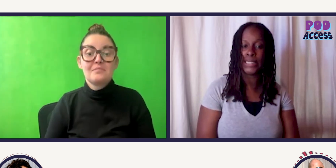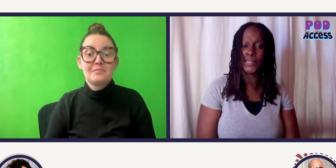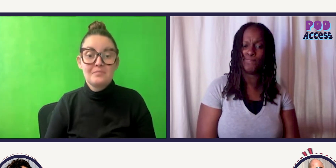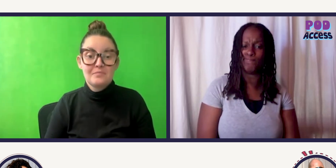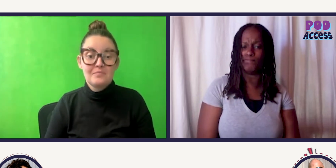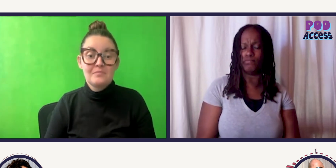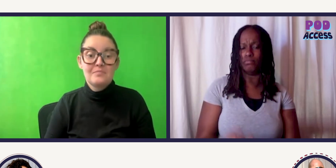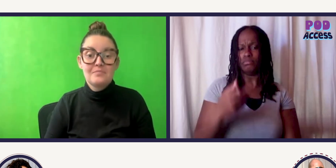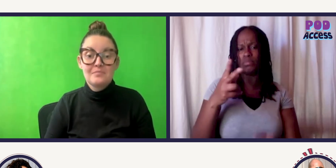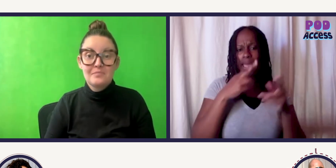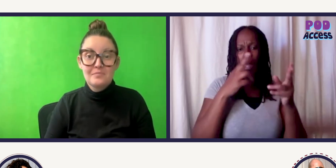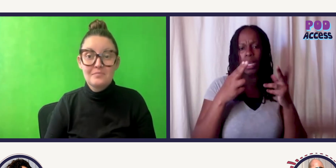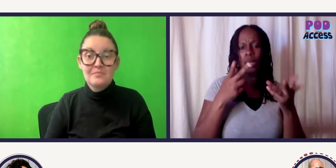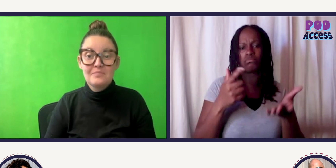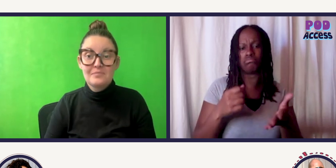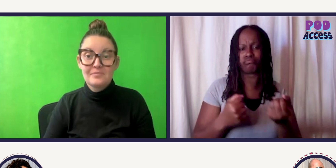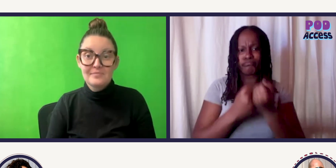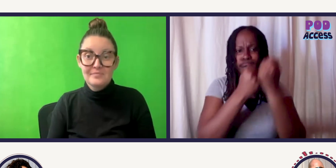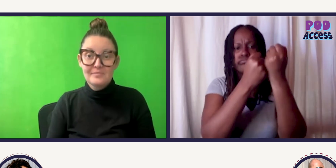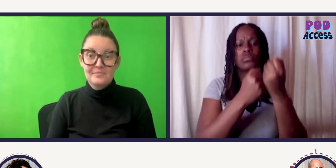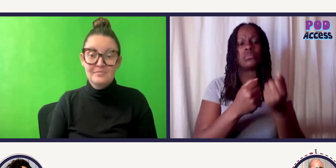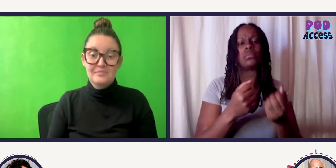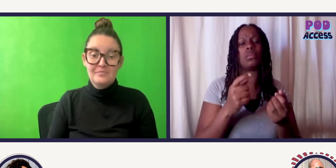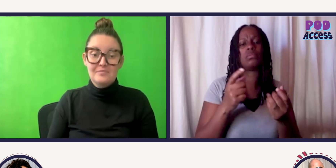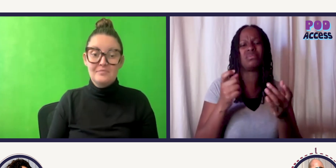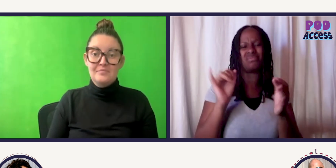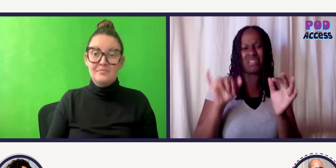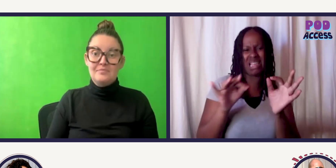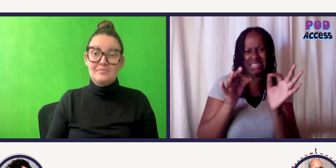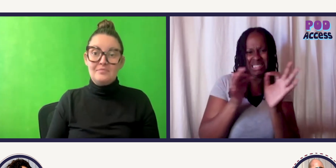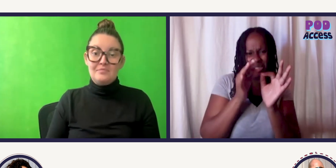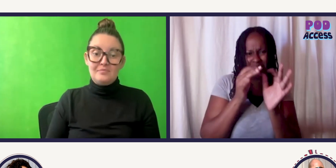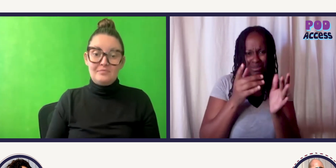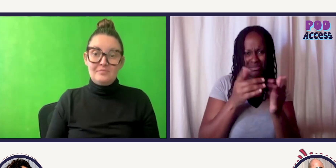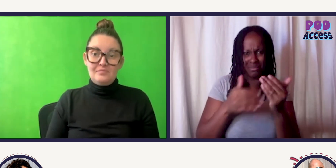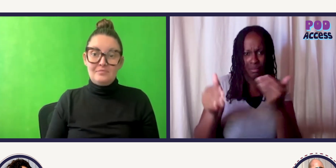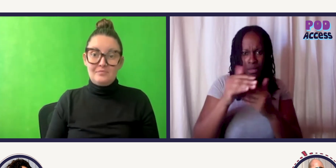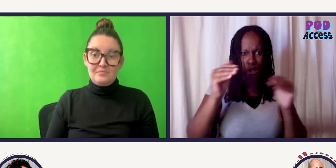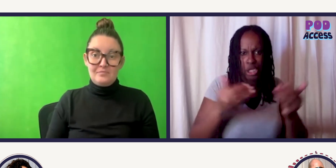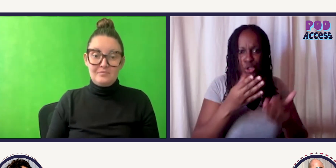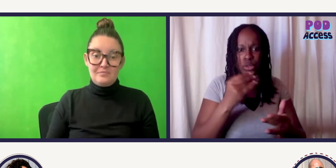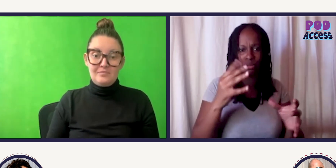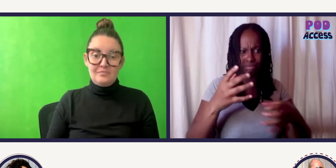Editing enables the stitching of the post-recorded introductions and the abbreviated responses into one smooth, flowing narrative.